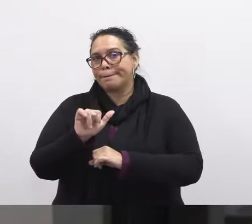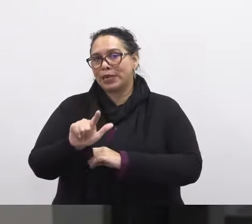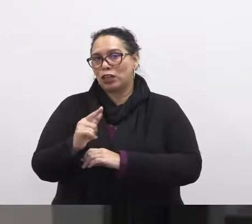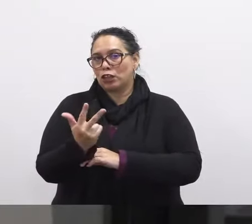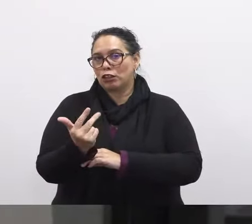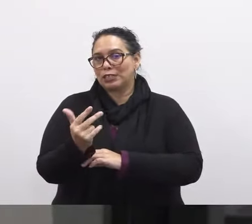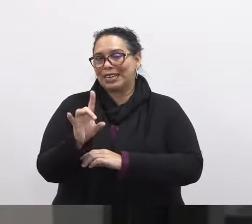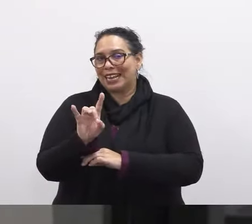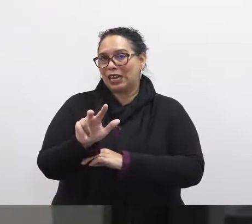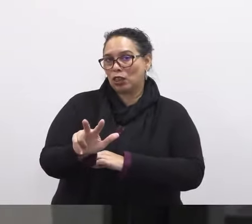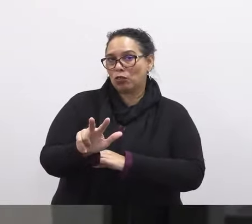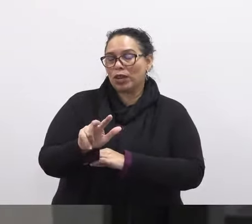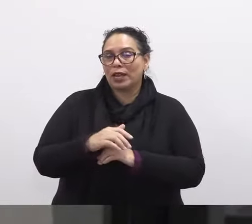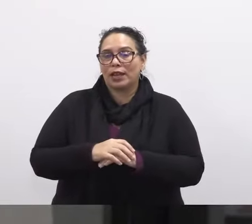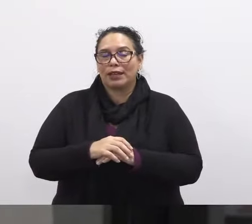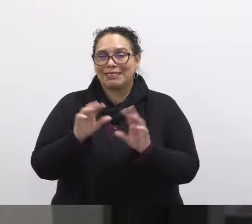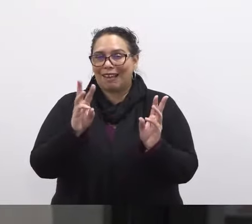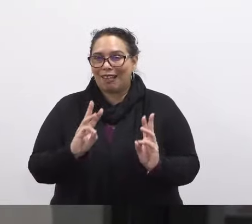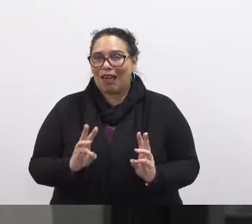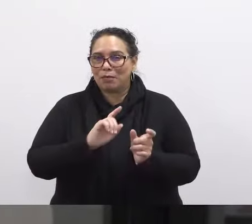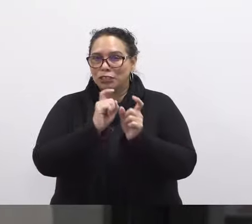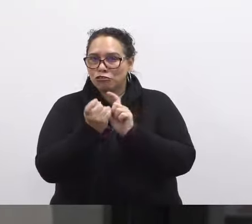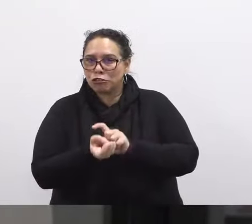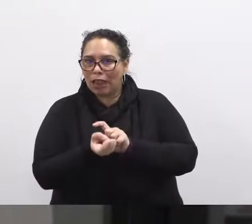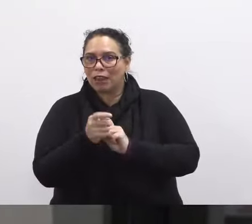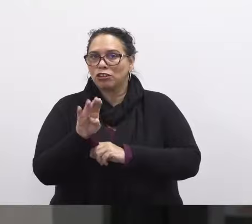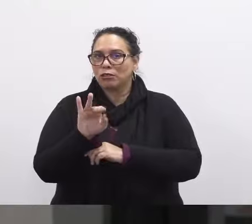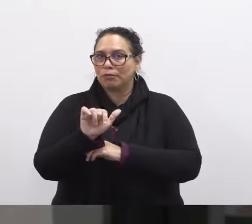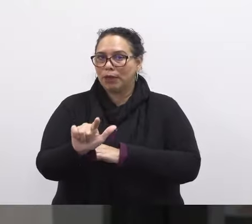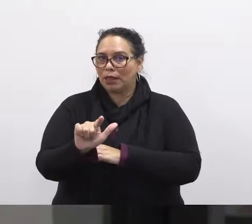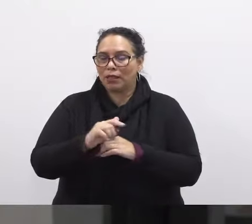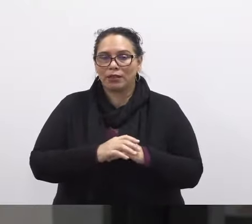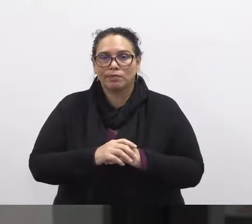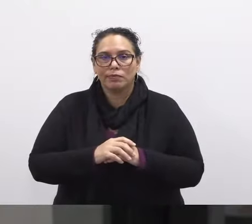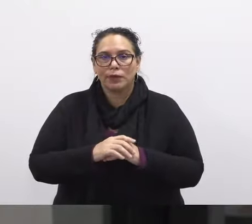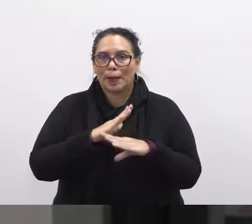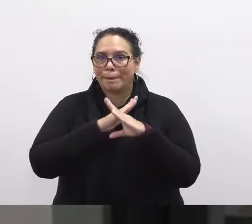which is a climate change bill banning